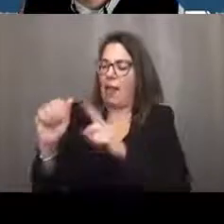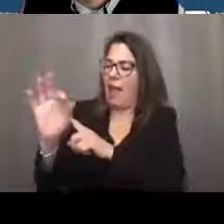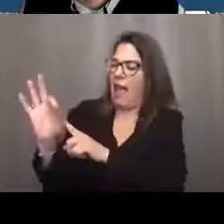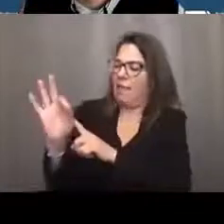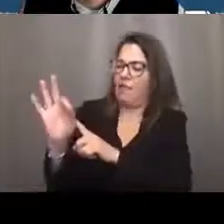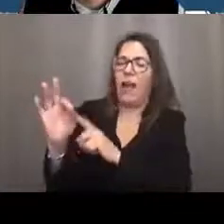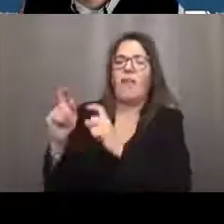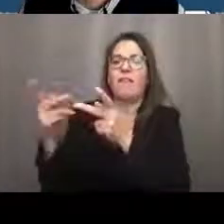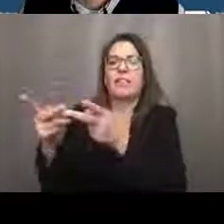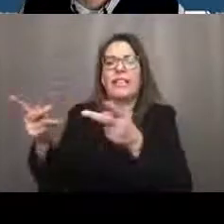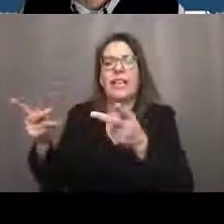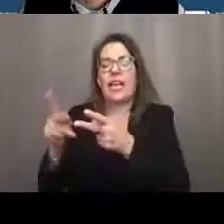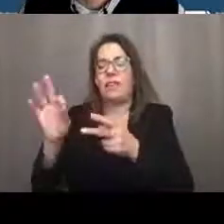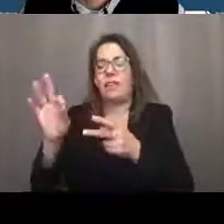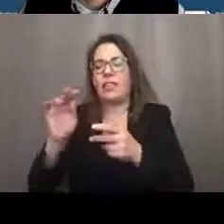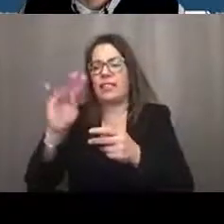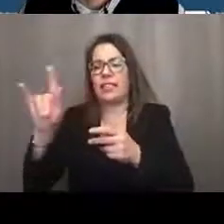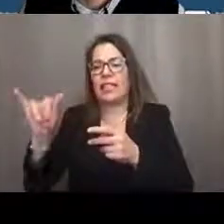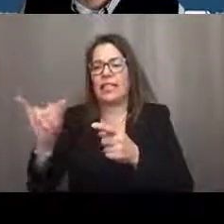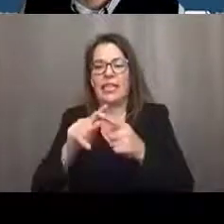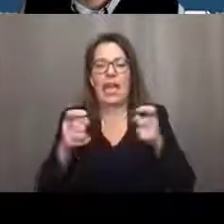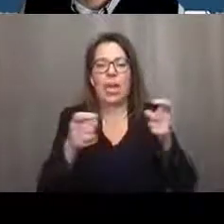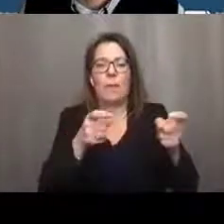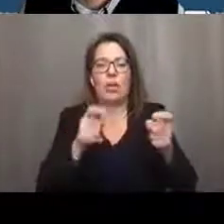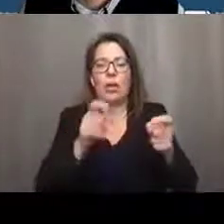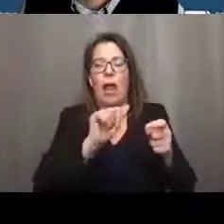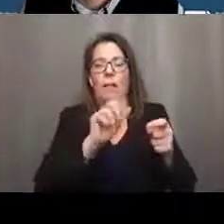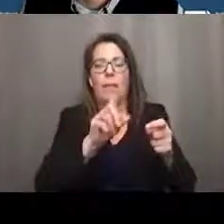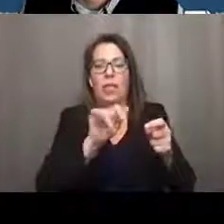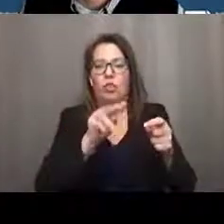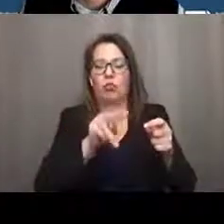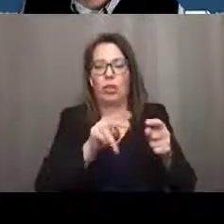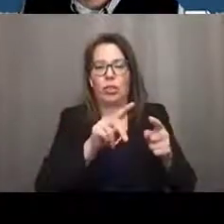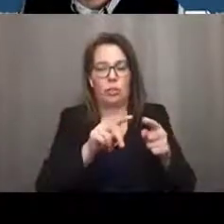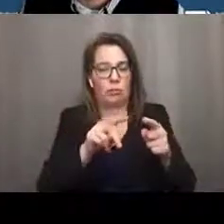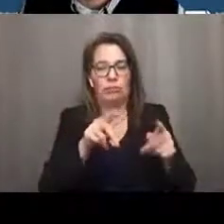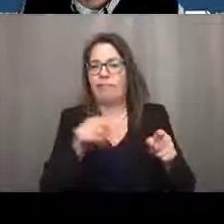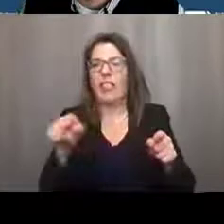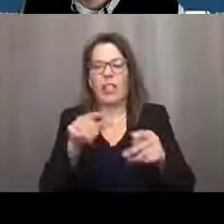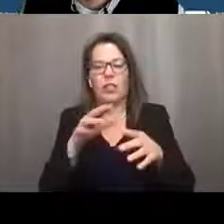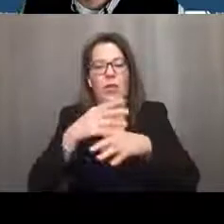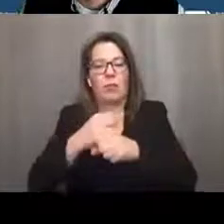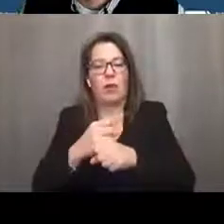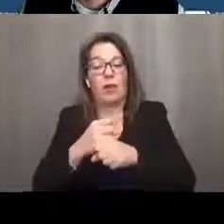costs cover for US organizations. For US organizations, we're allowed to pay for facilities